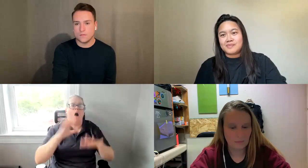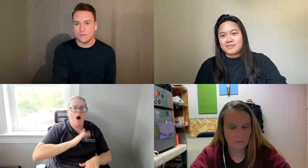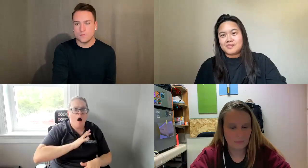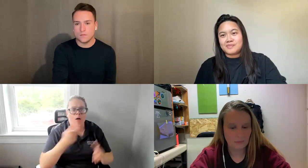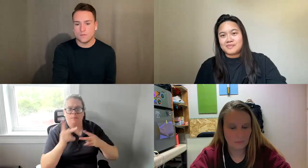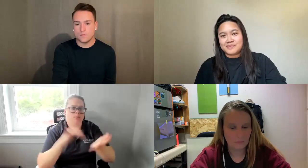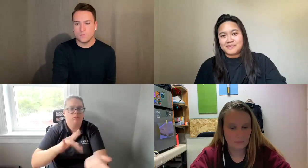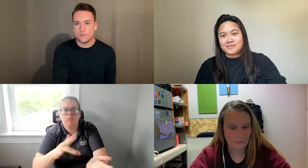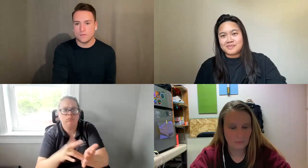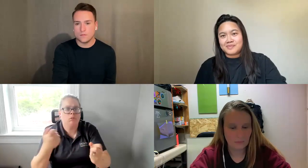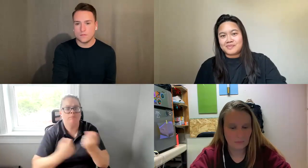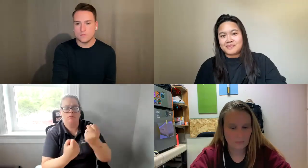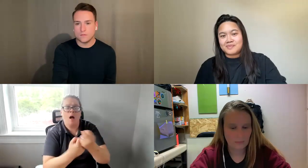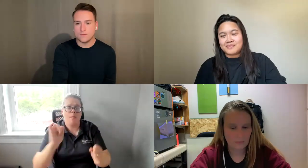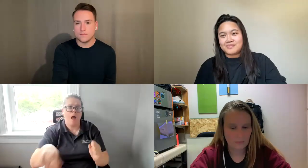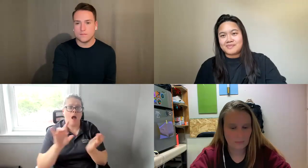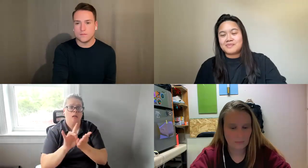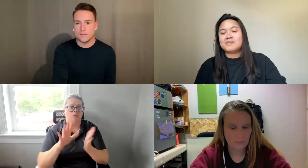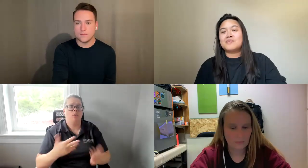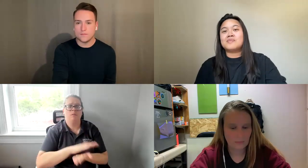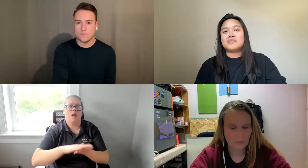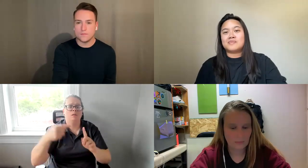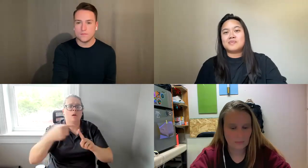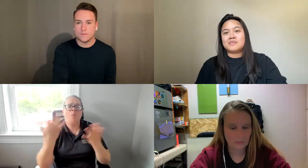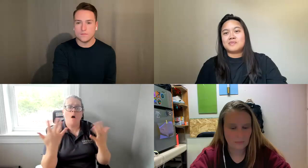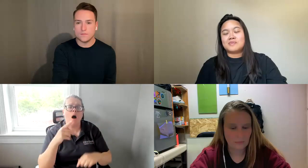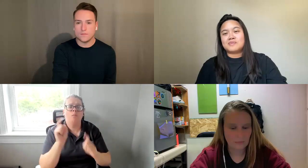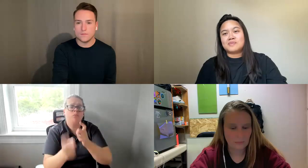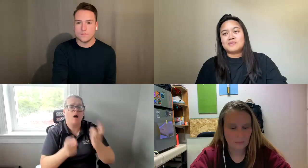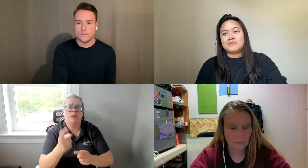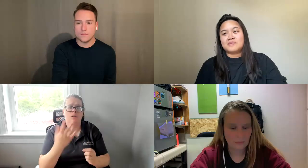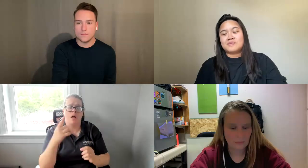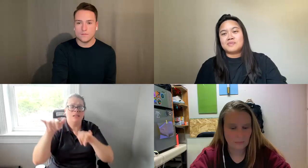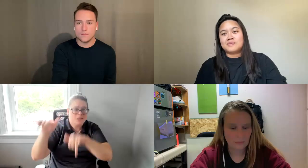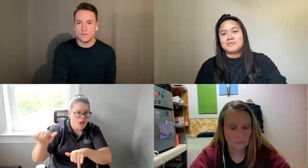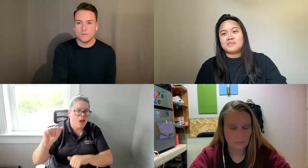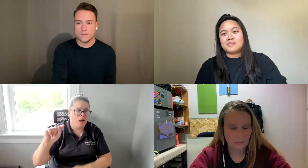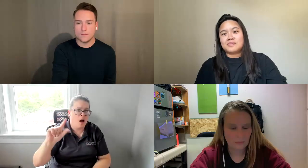Then we had a go live party. Everyone was already anxious and excited to start donating.